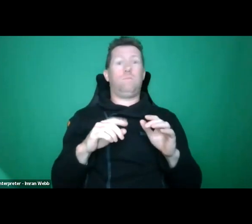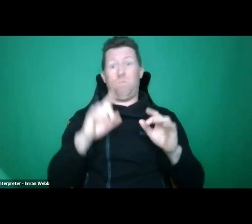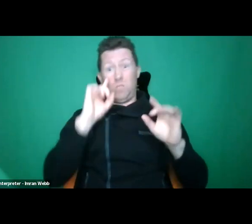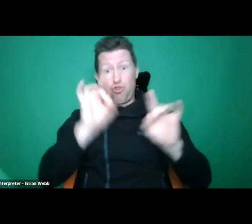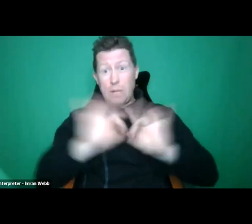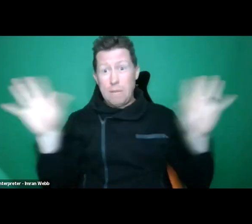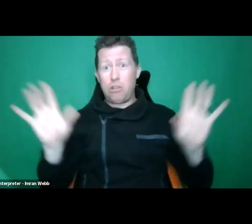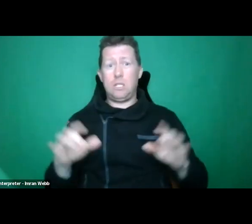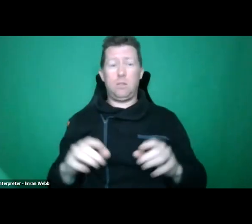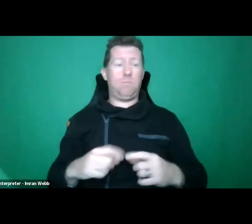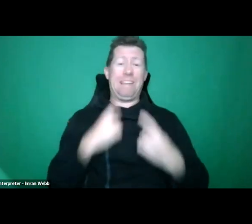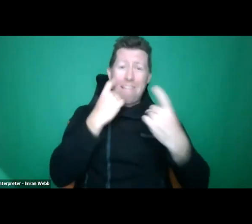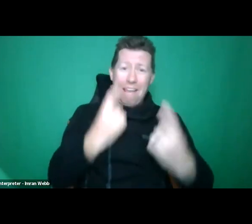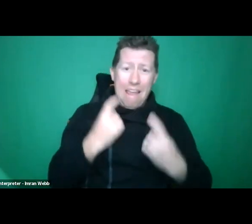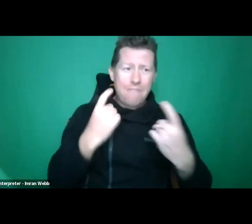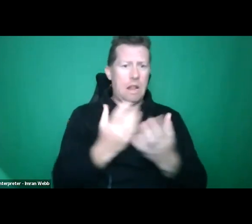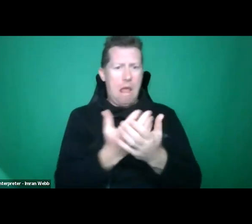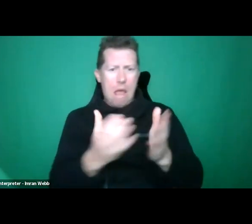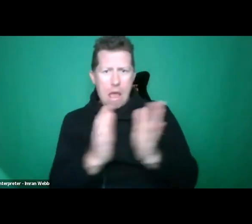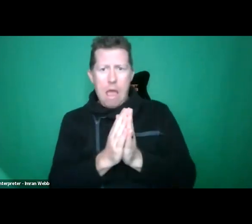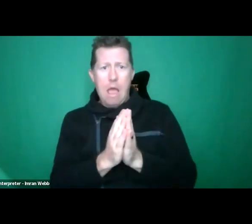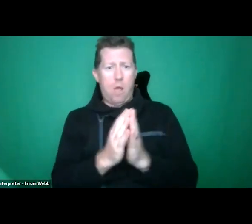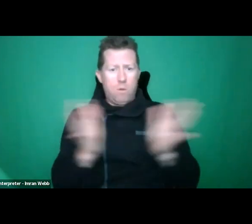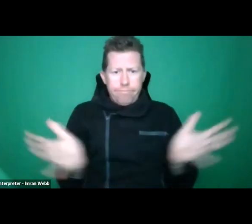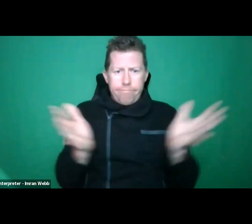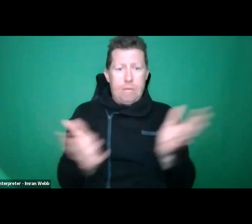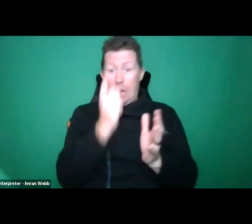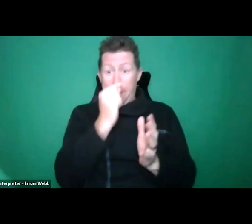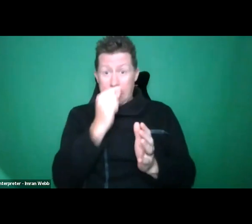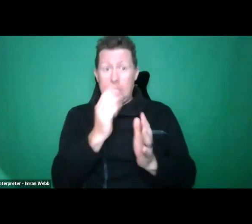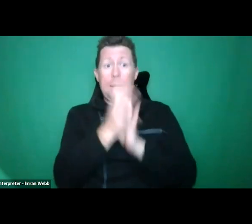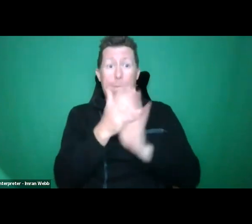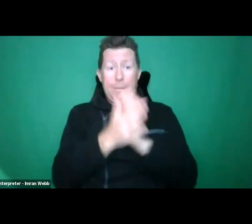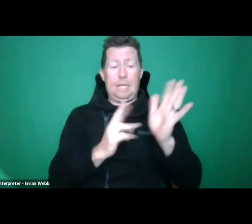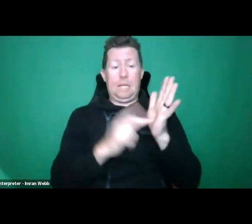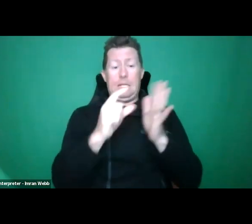and capacity building to ensure that the National Disability Data Asset